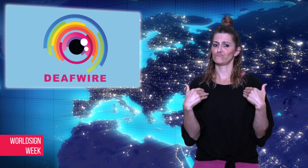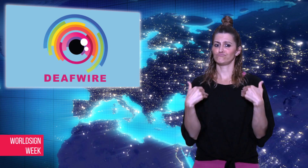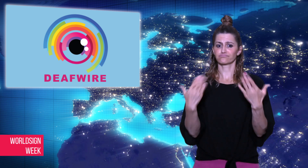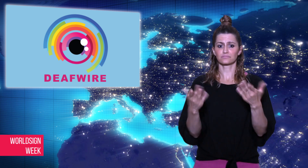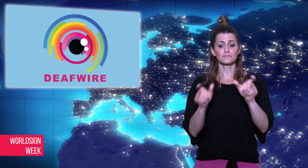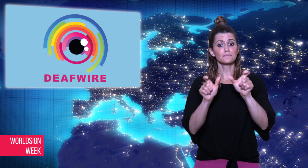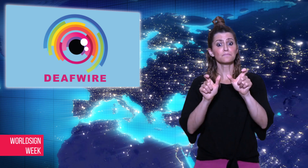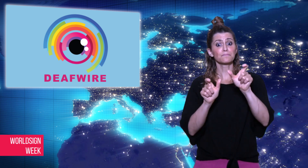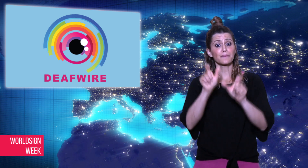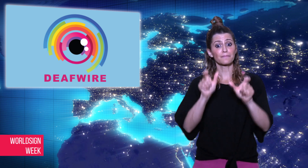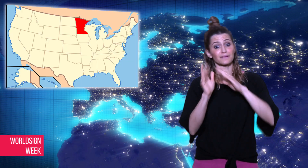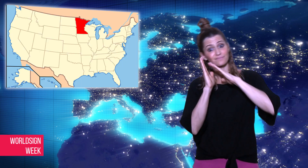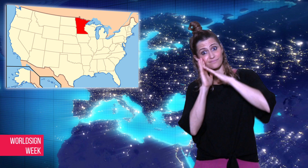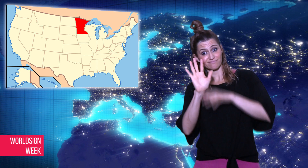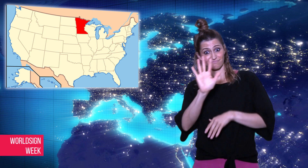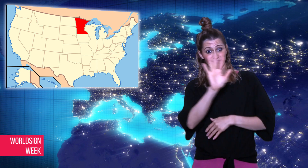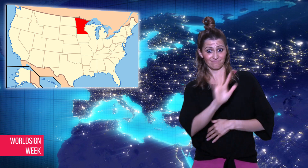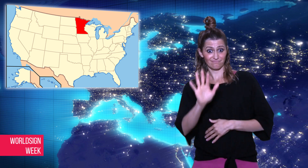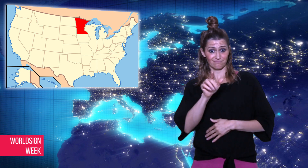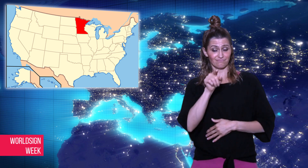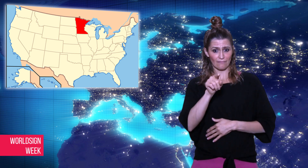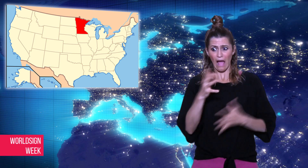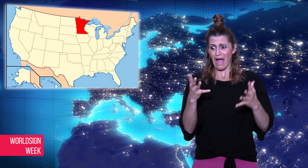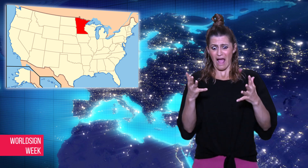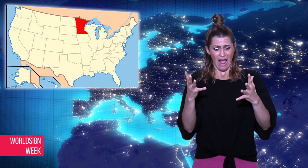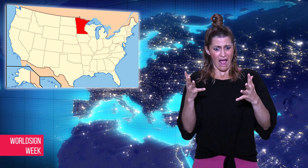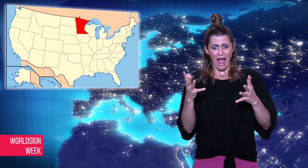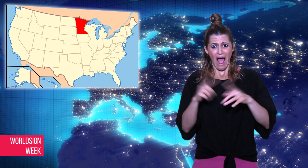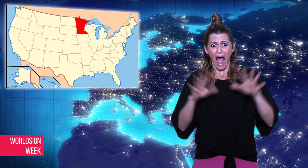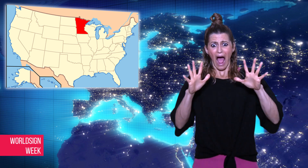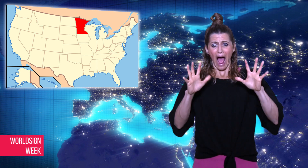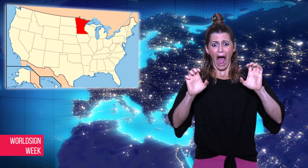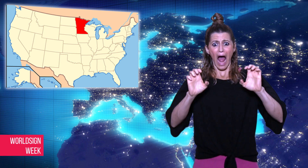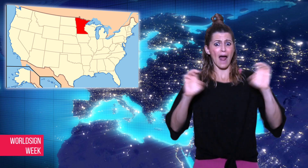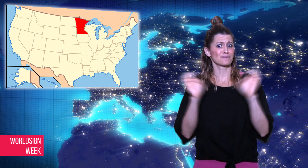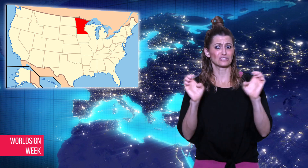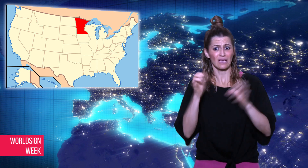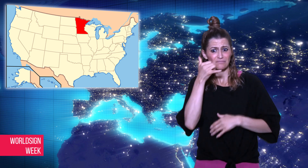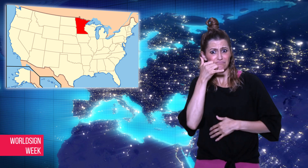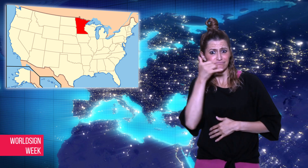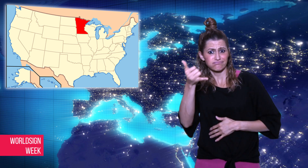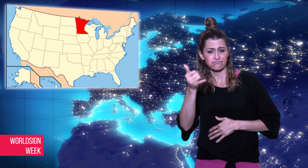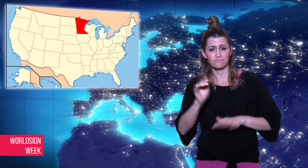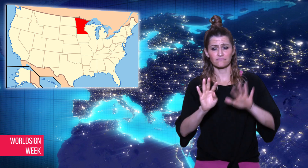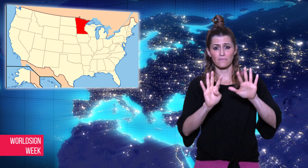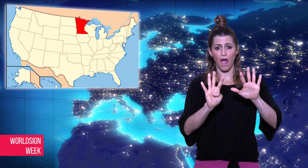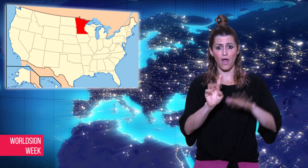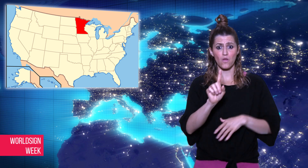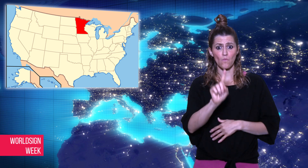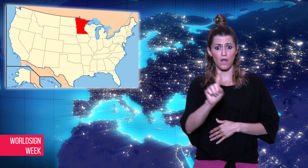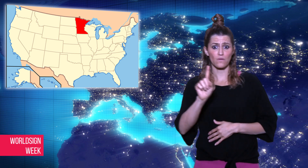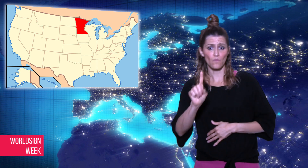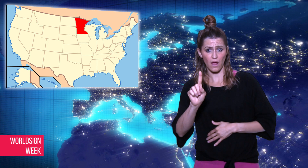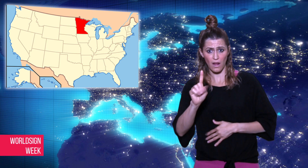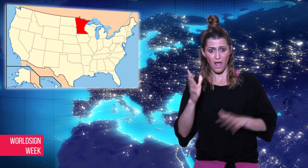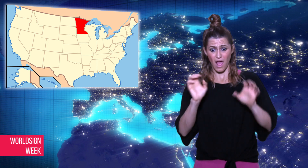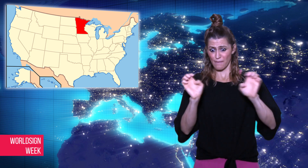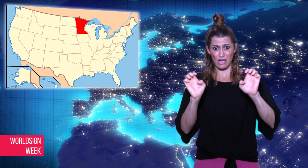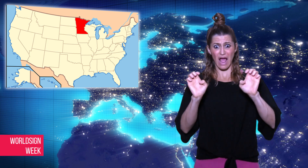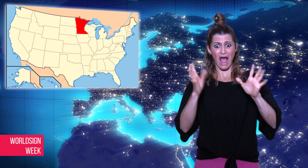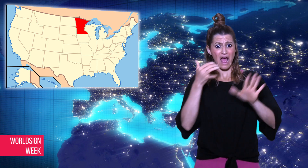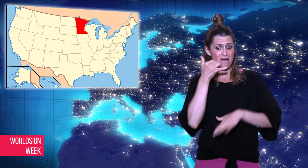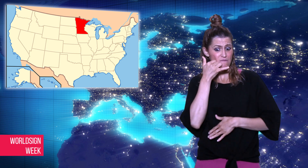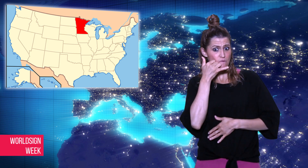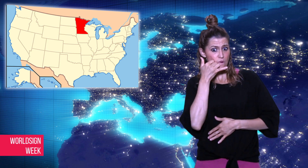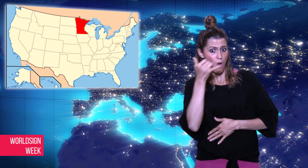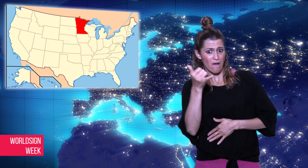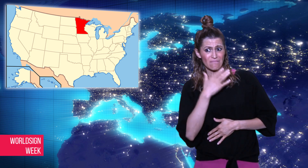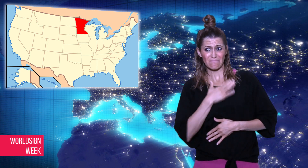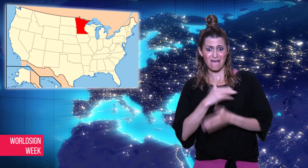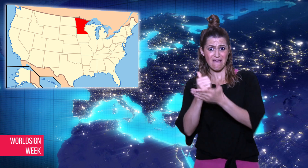cell phone callers to make video calls to 911 for